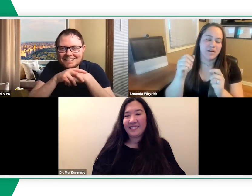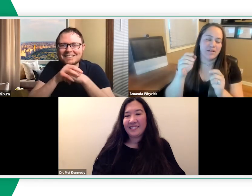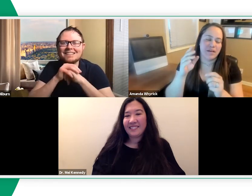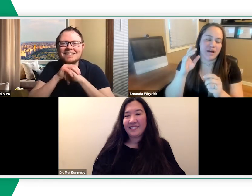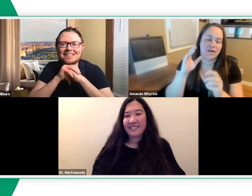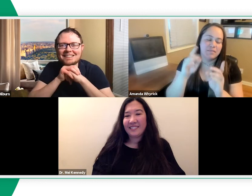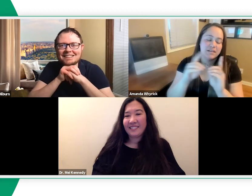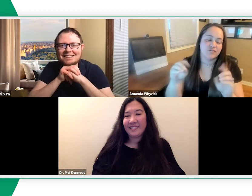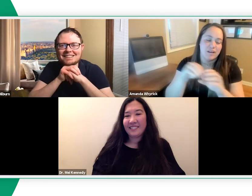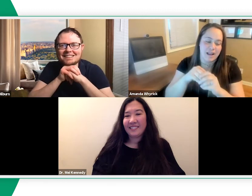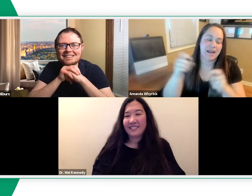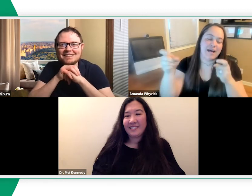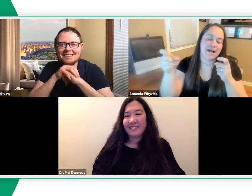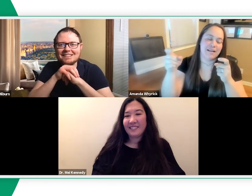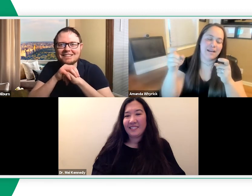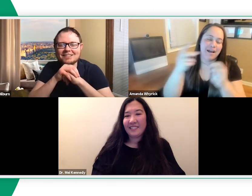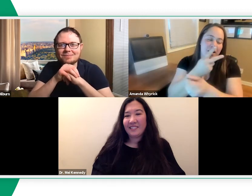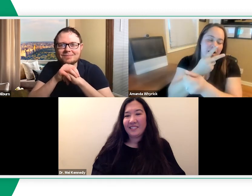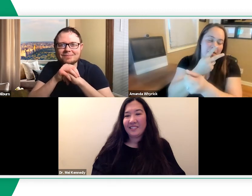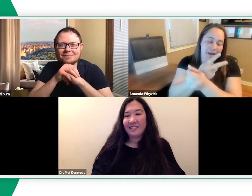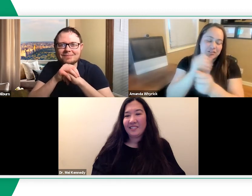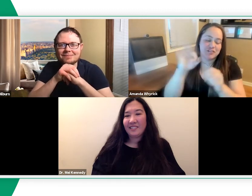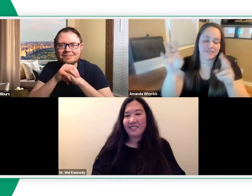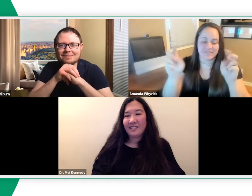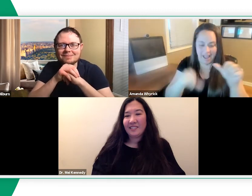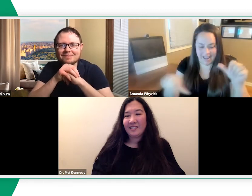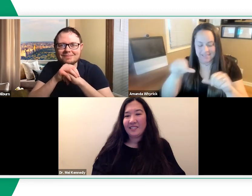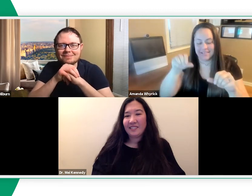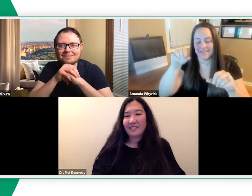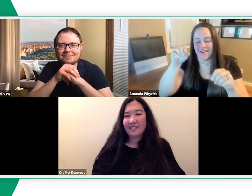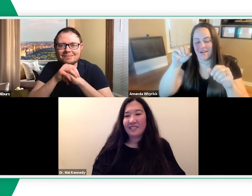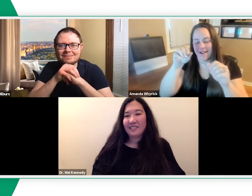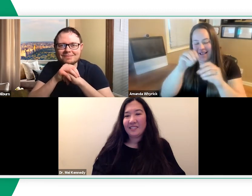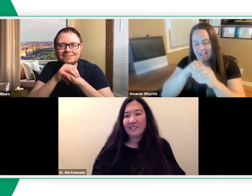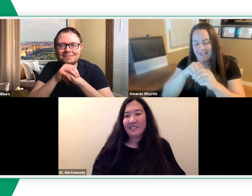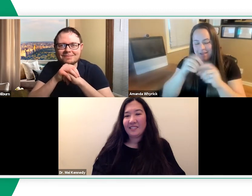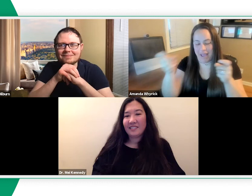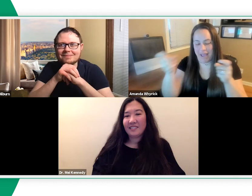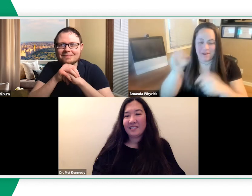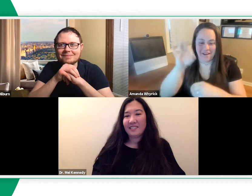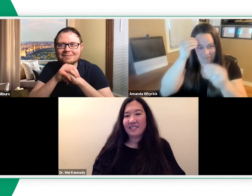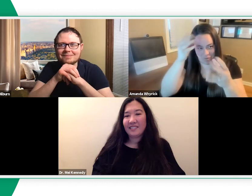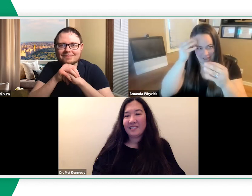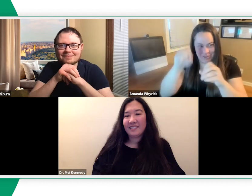with a degree in Masters of Science in Management of Information Systems with a concentration